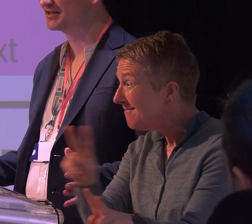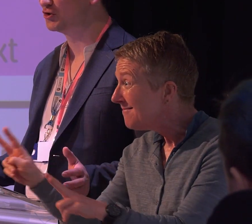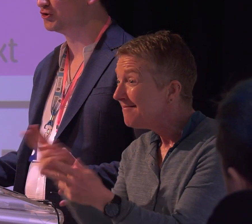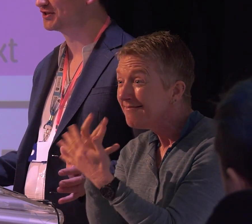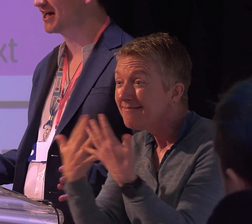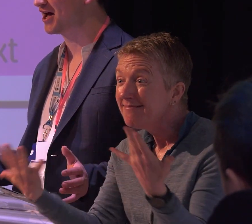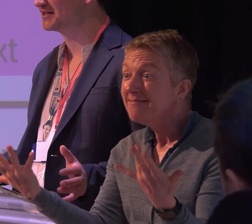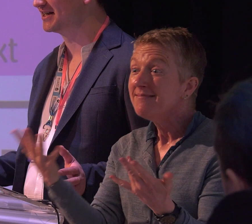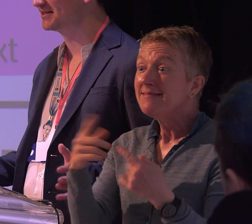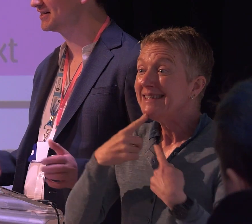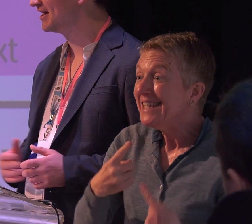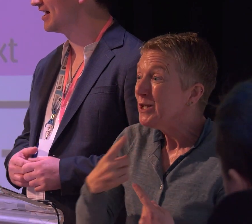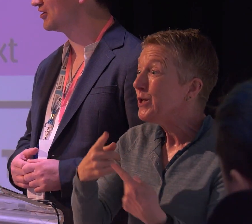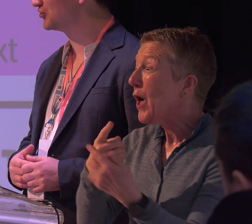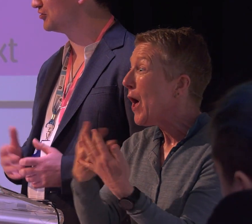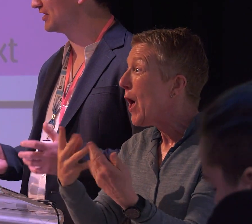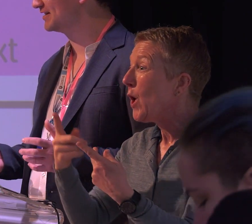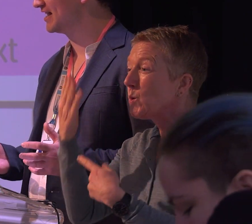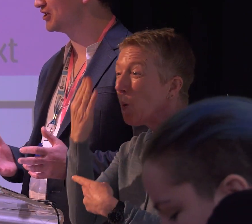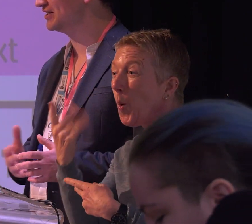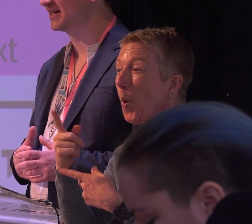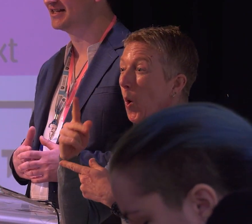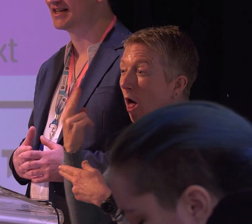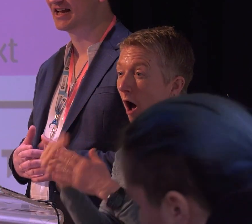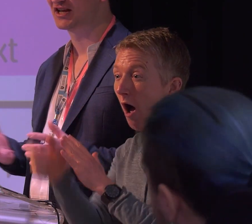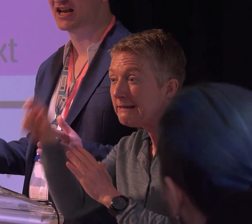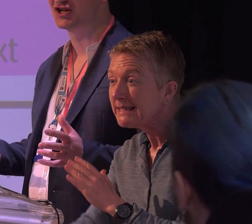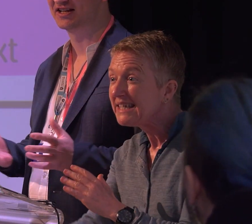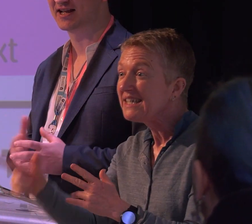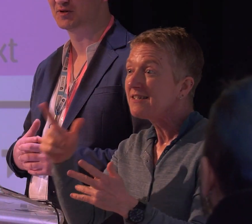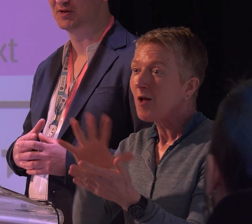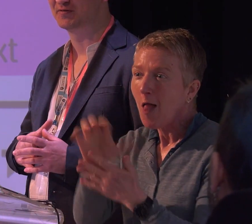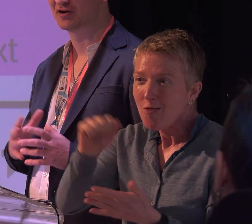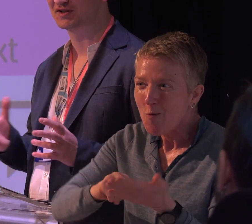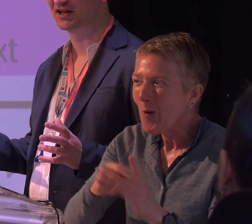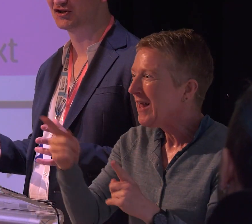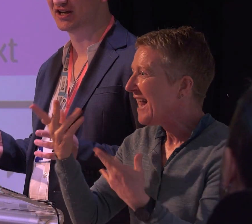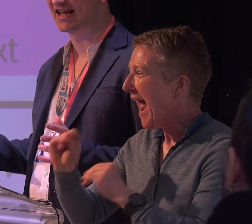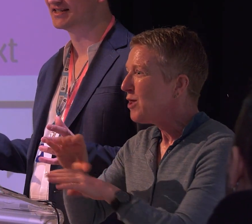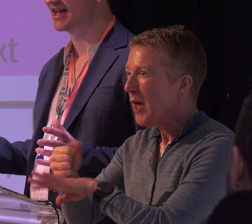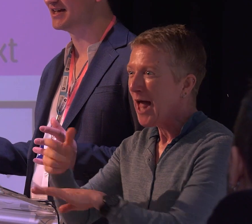schools, artists, cultural organisations, and education establishments from across the country here today.